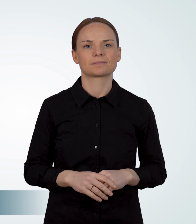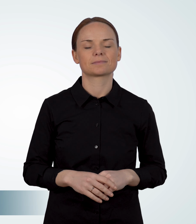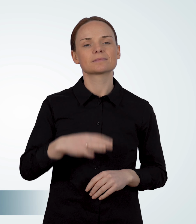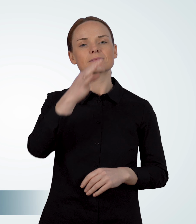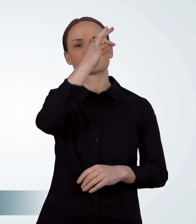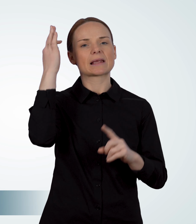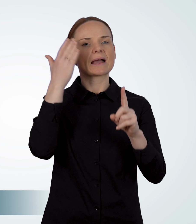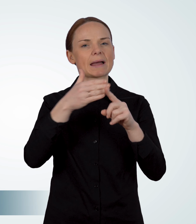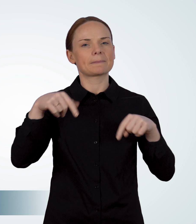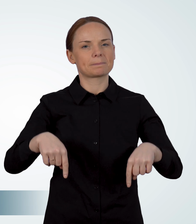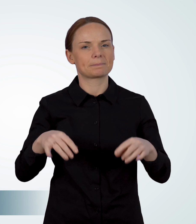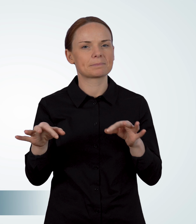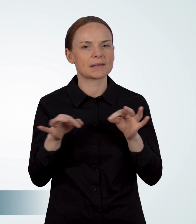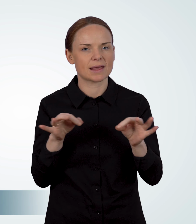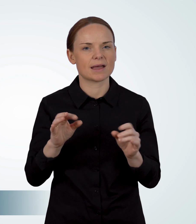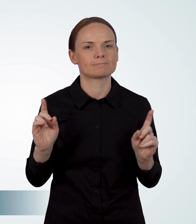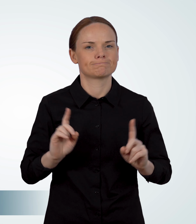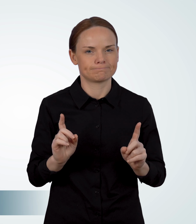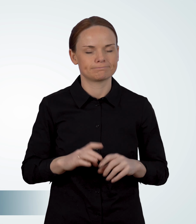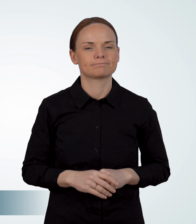The Plan will: